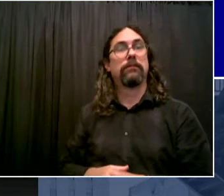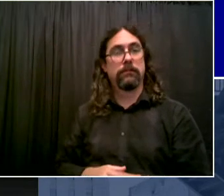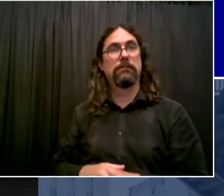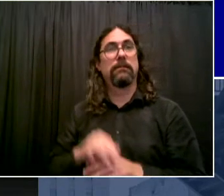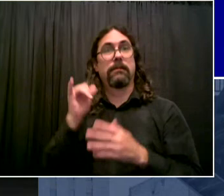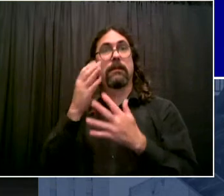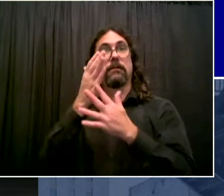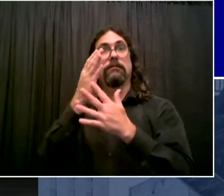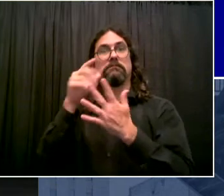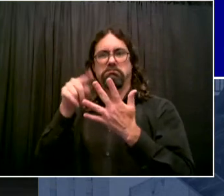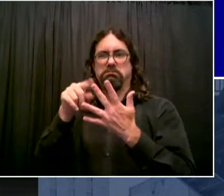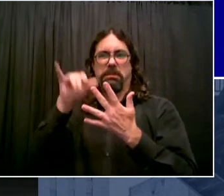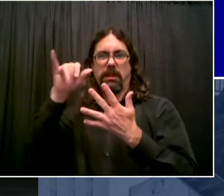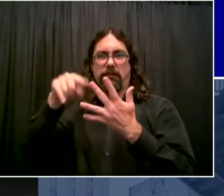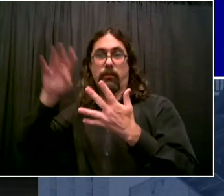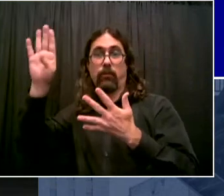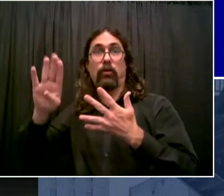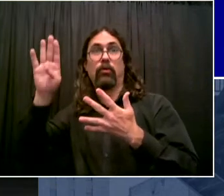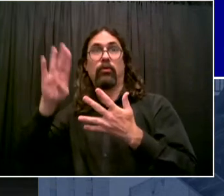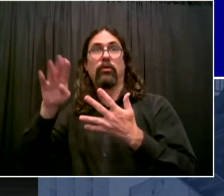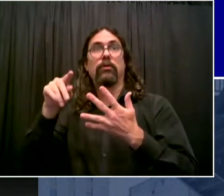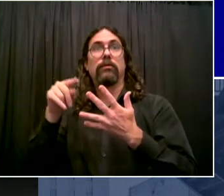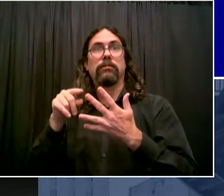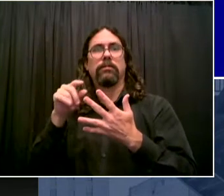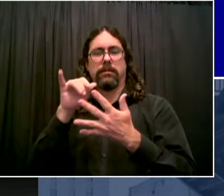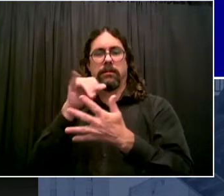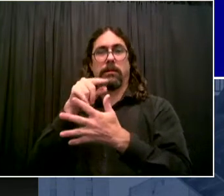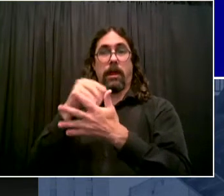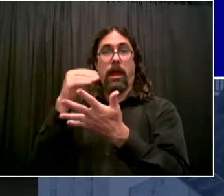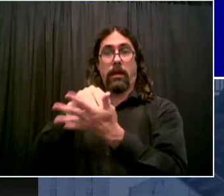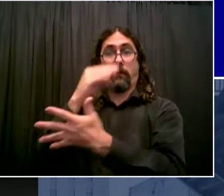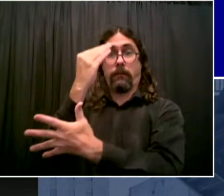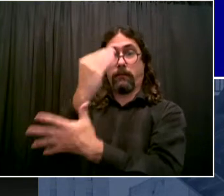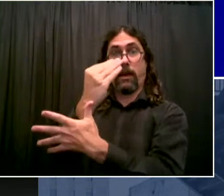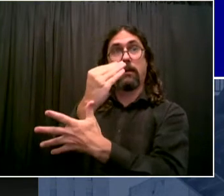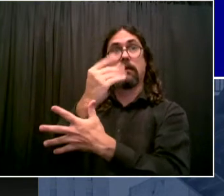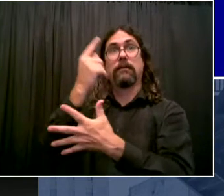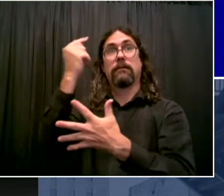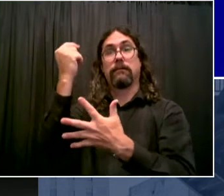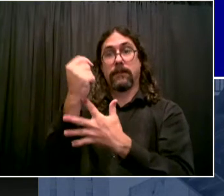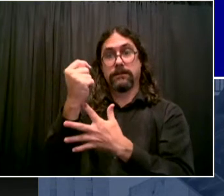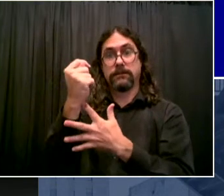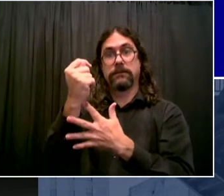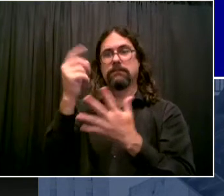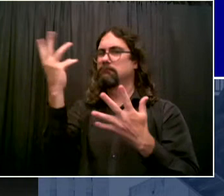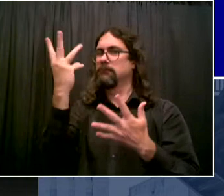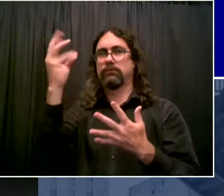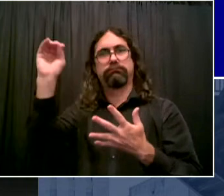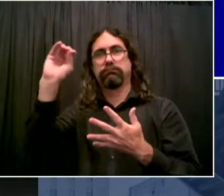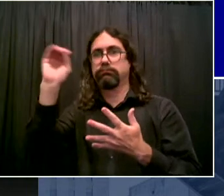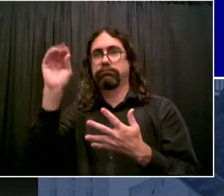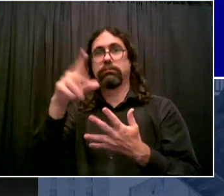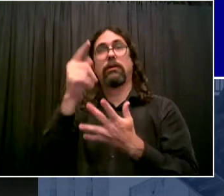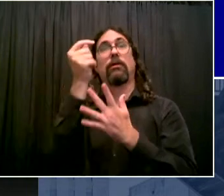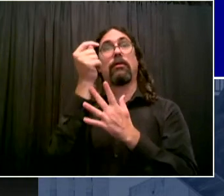BROOKLYN ARMY TERMINAL, THE SECOND ONE IS TUESDAY, AUGUST